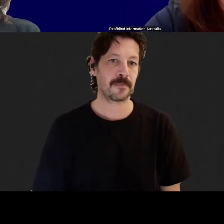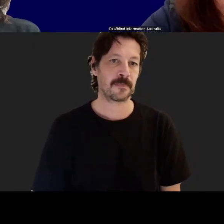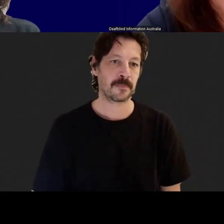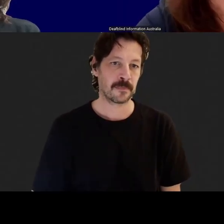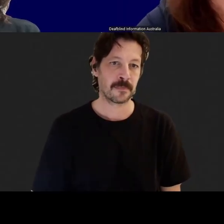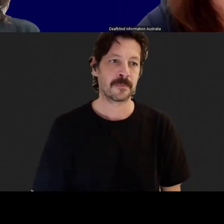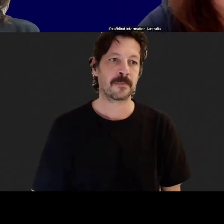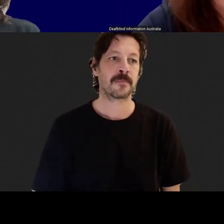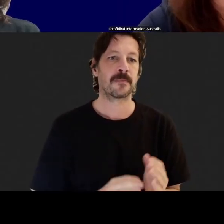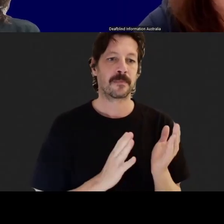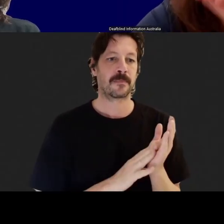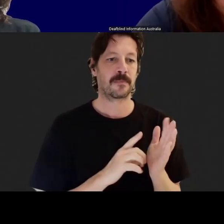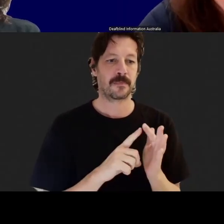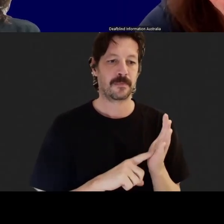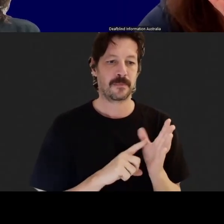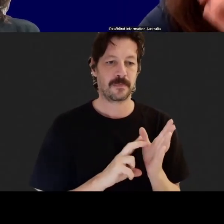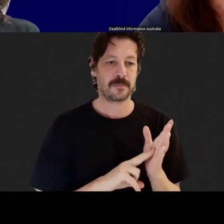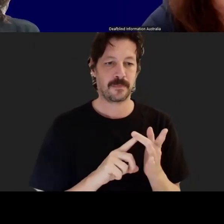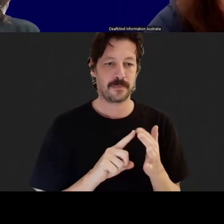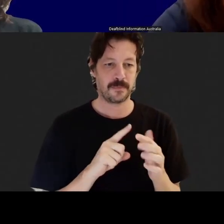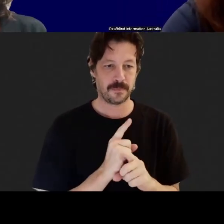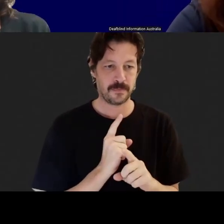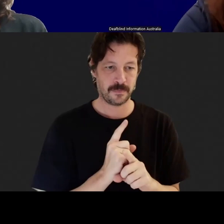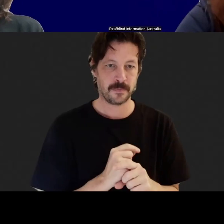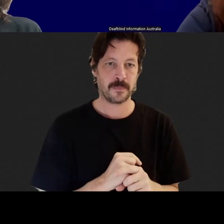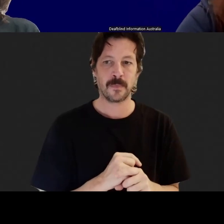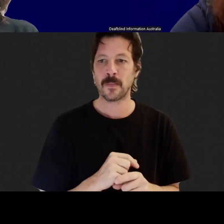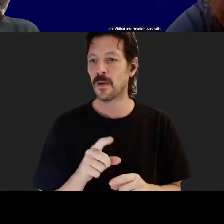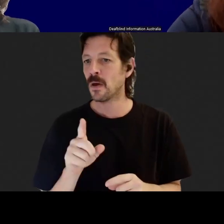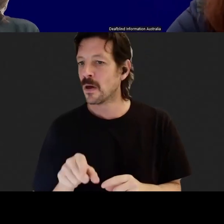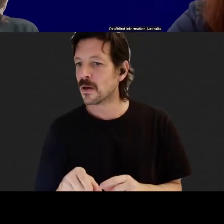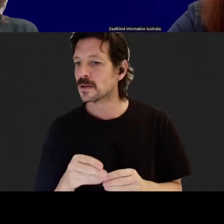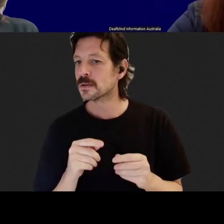Just addressing a question about the recording. Yes all of our